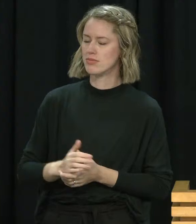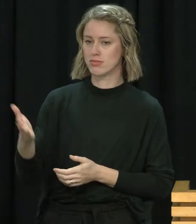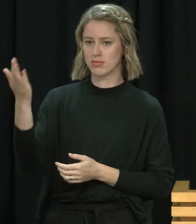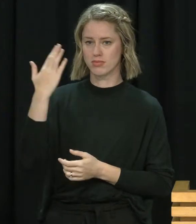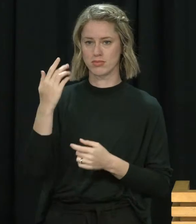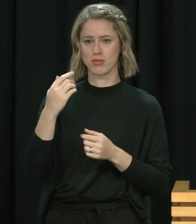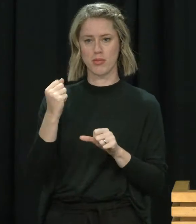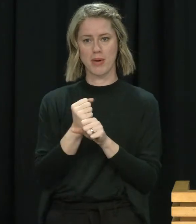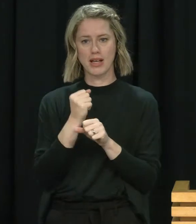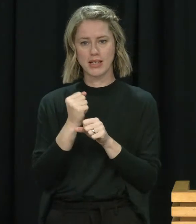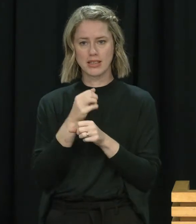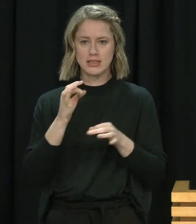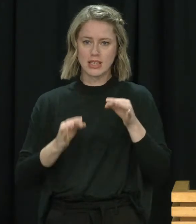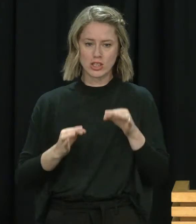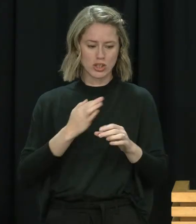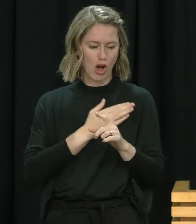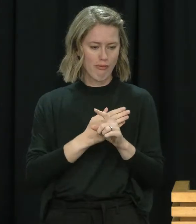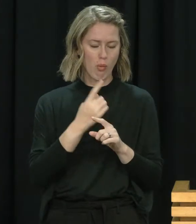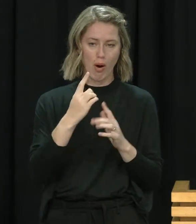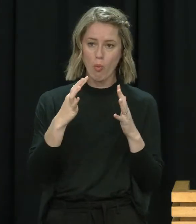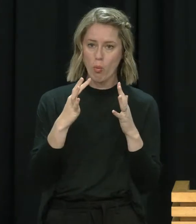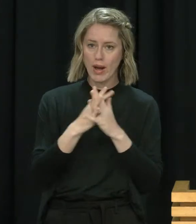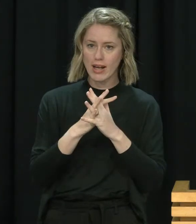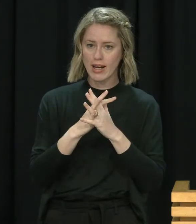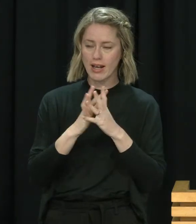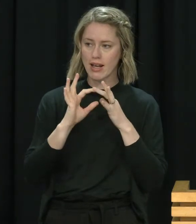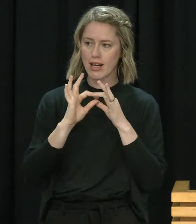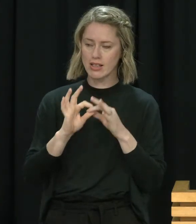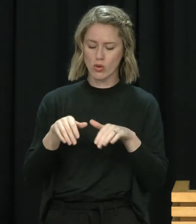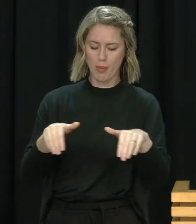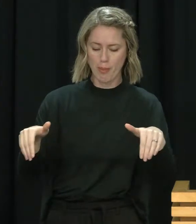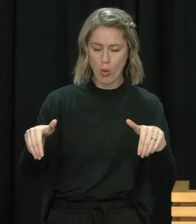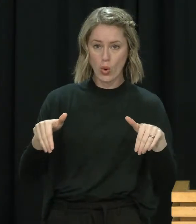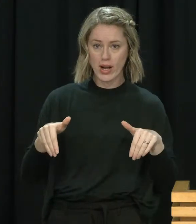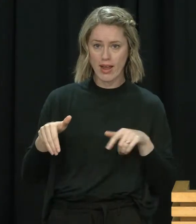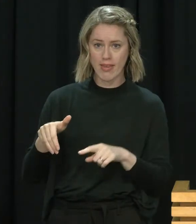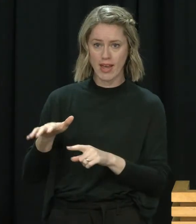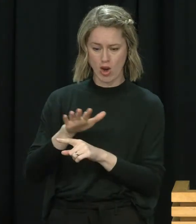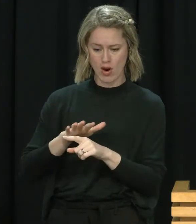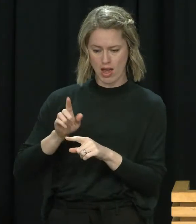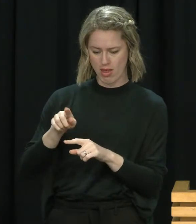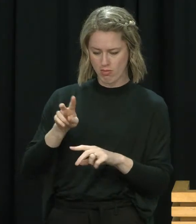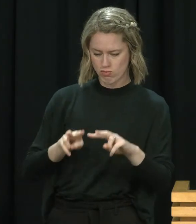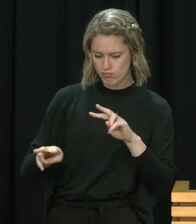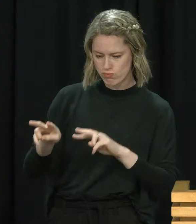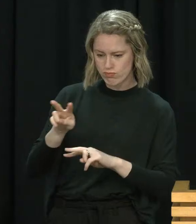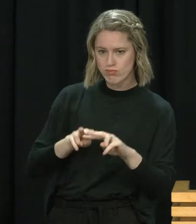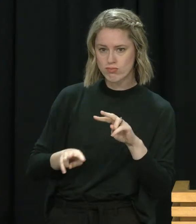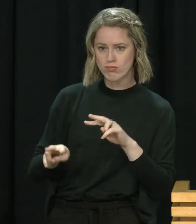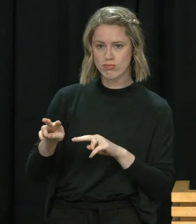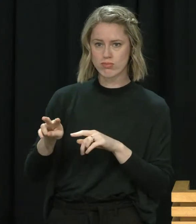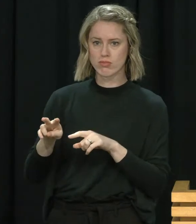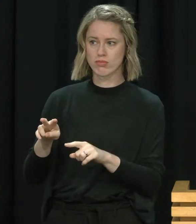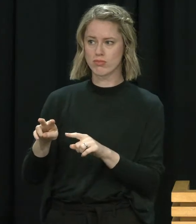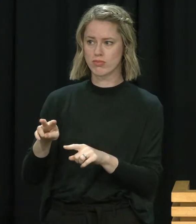released. That's the mode of